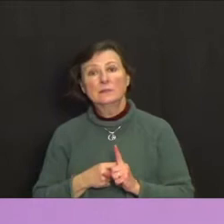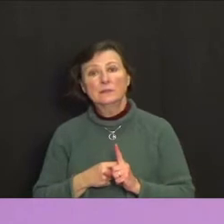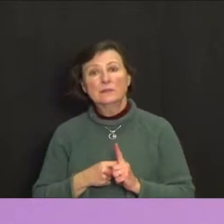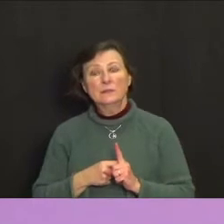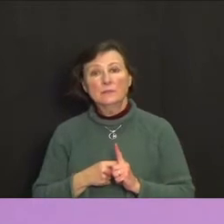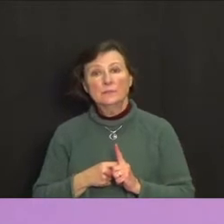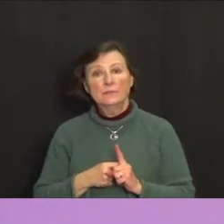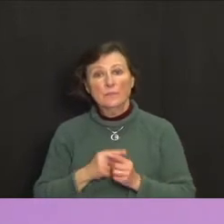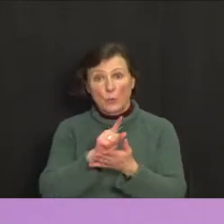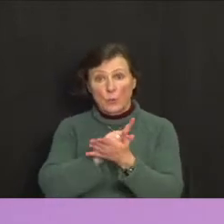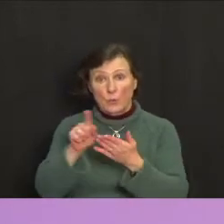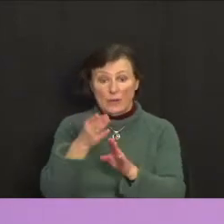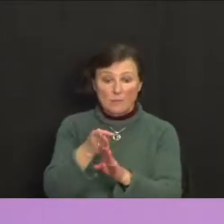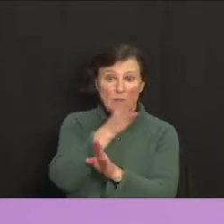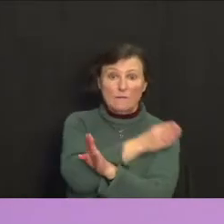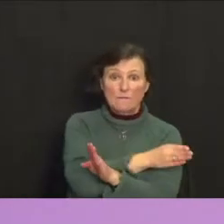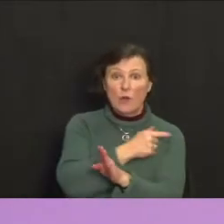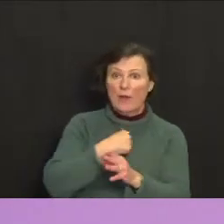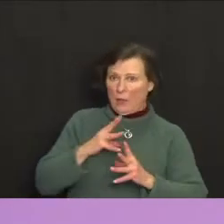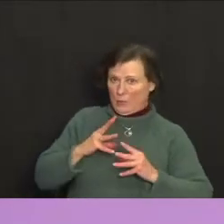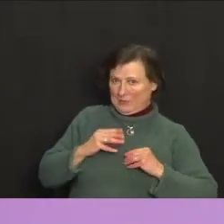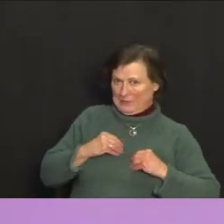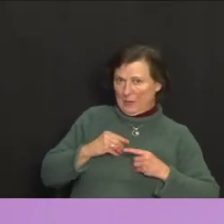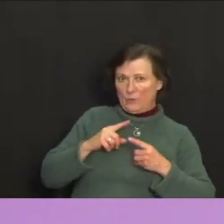The week before I was accepted into the family promise program